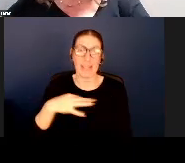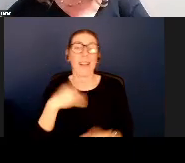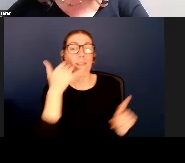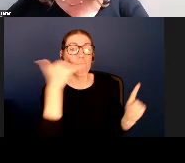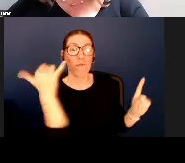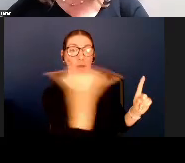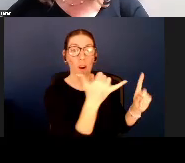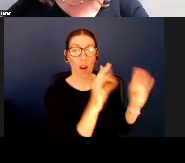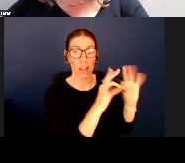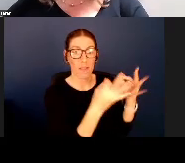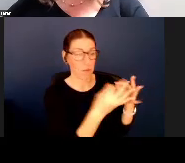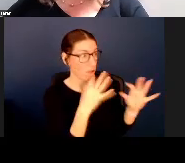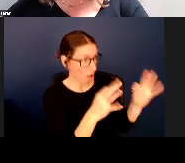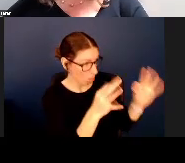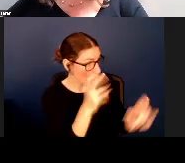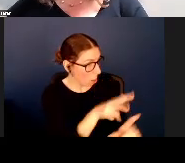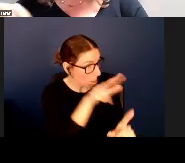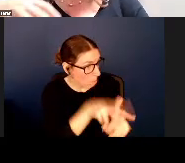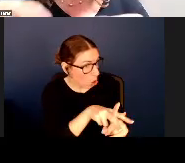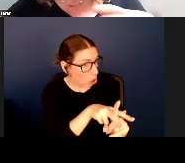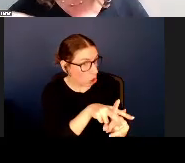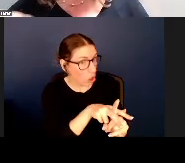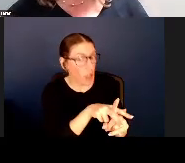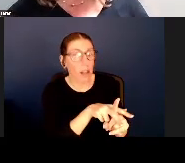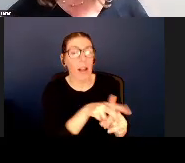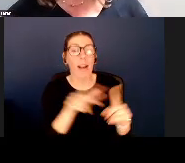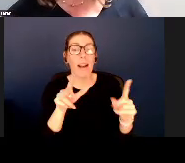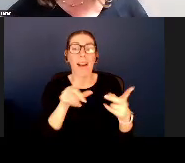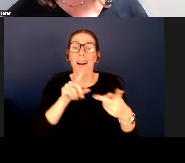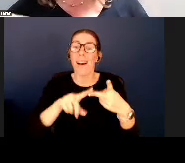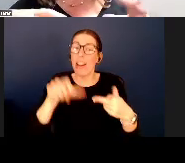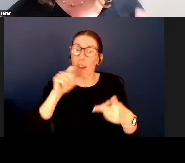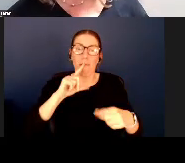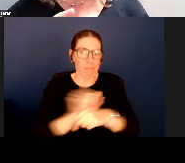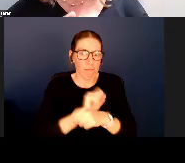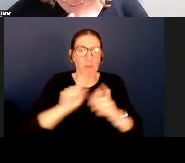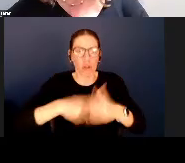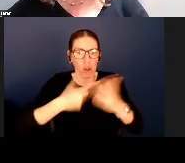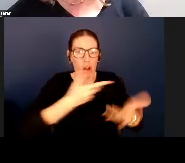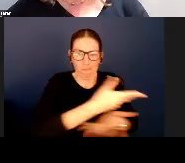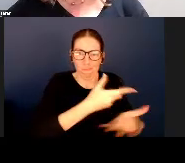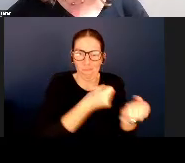date that they actually start treatment. So they weren't systematically recording it